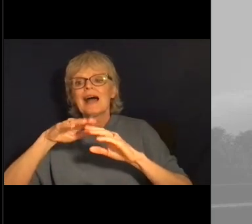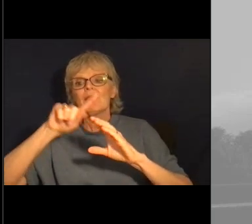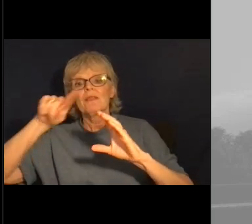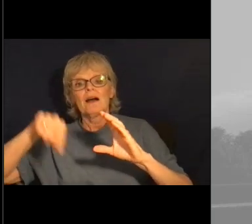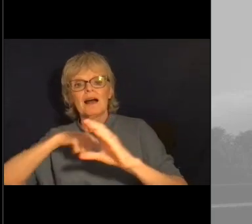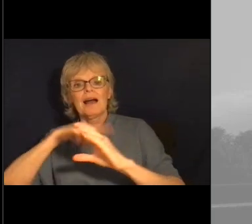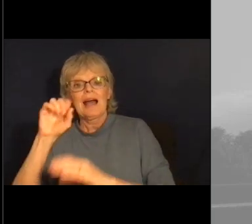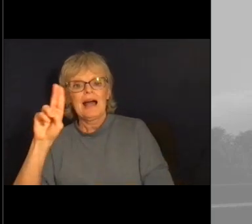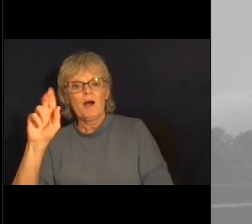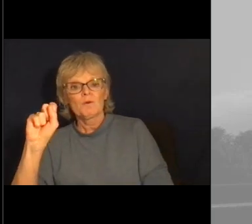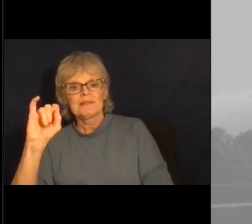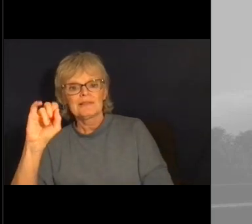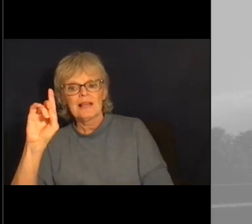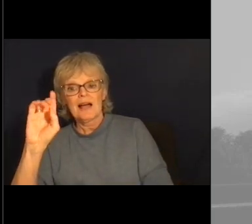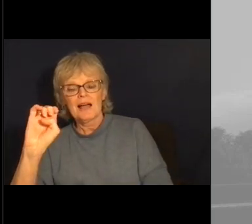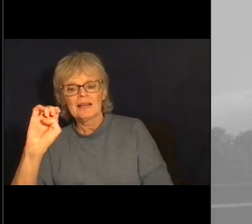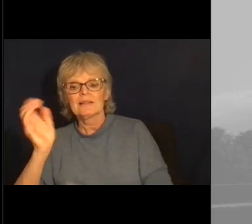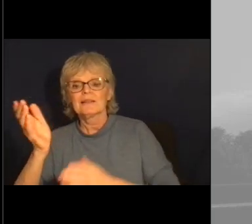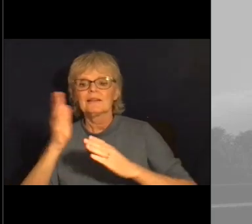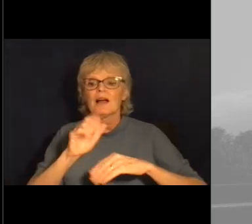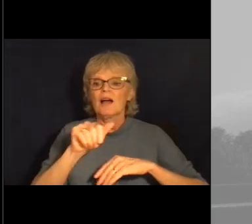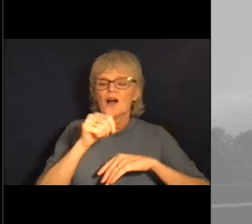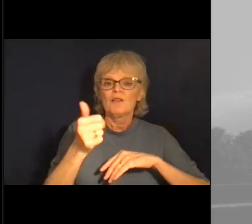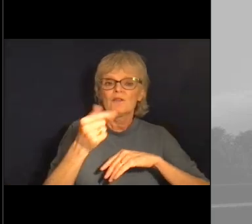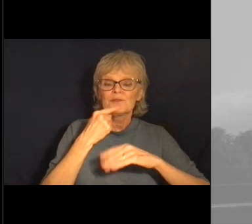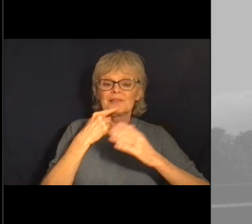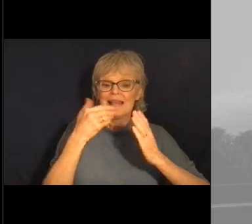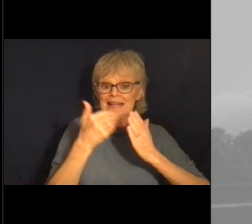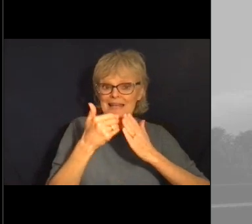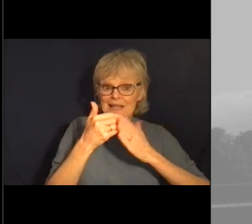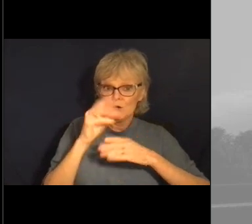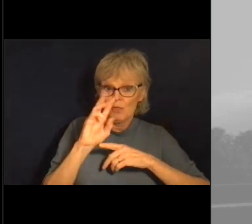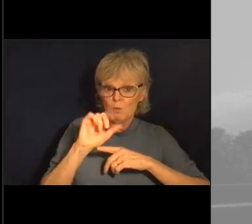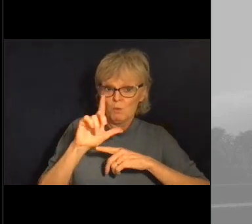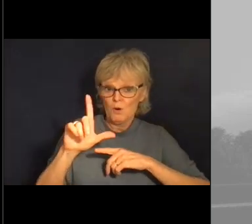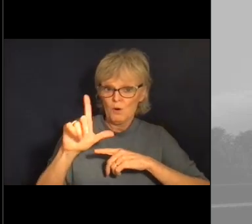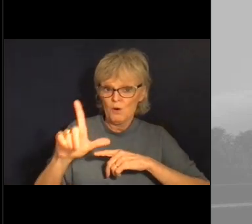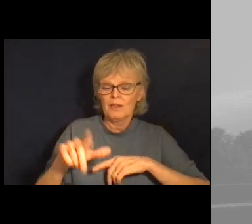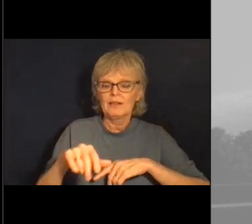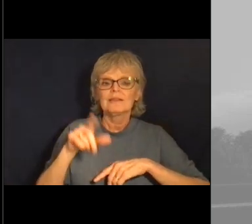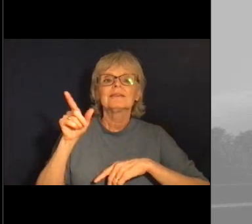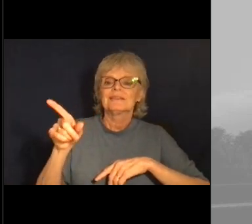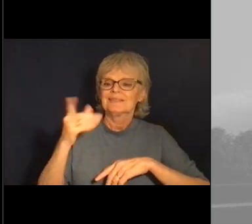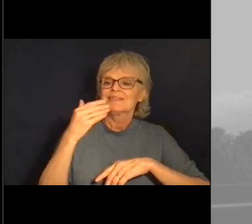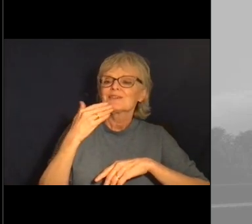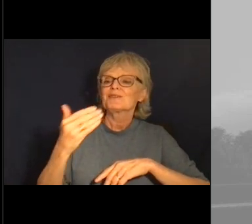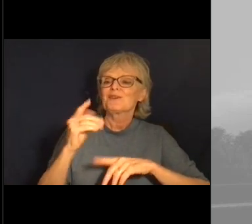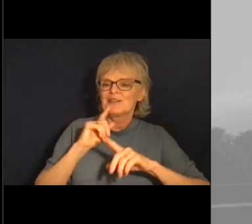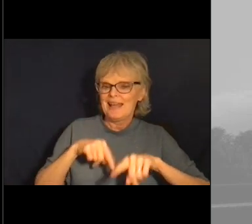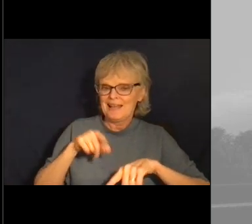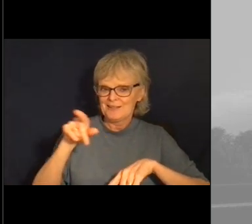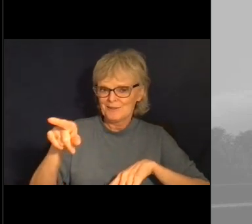Leo says another around the eye wall. Those are all really good answers. And you guys are all correct.